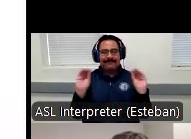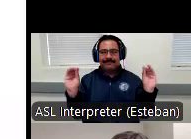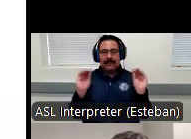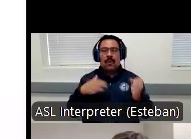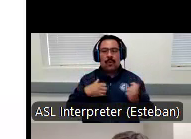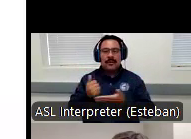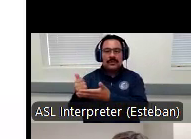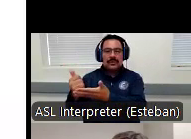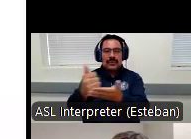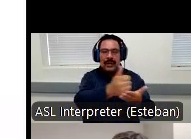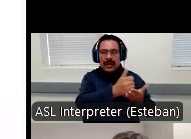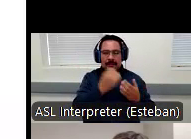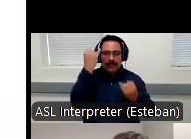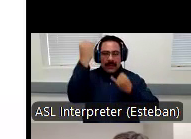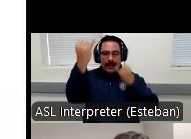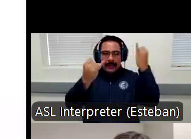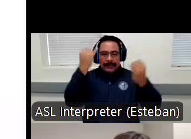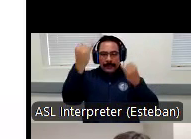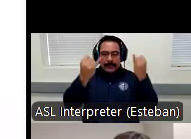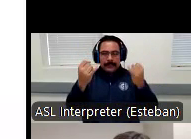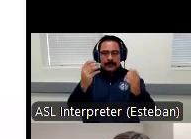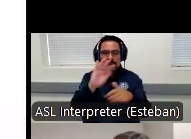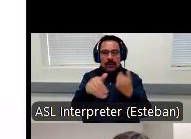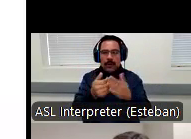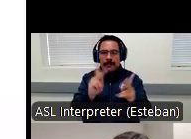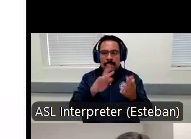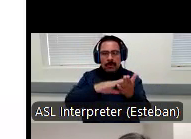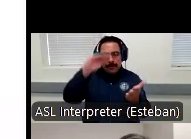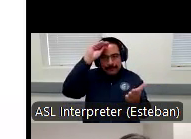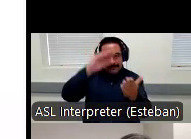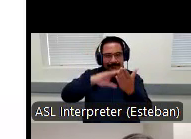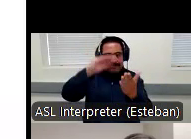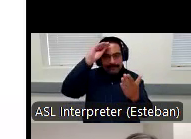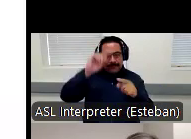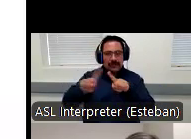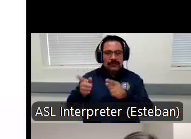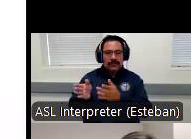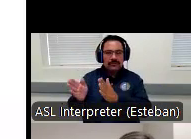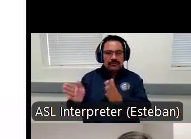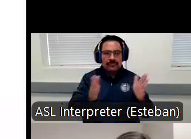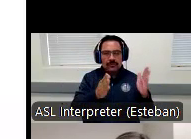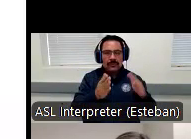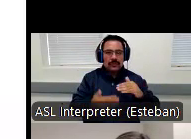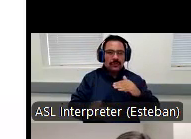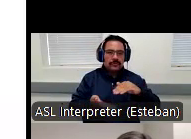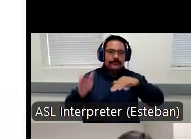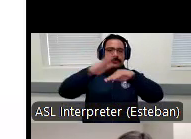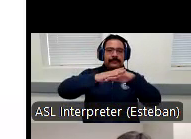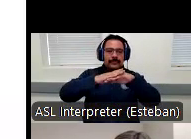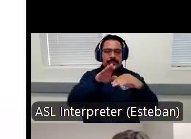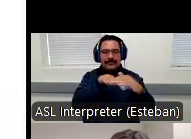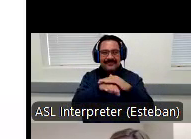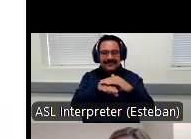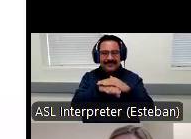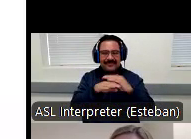share ideas, and everybody's learning about different ways to increase accessibility.